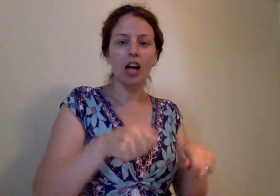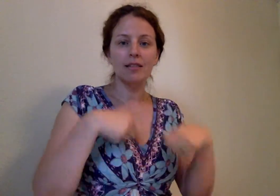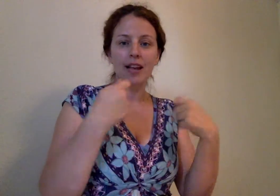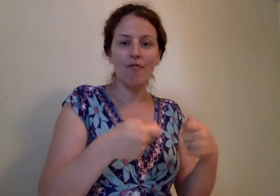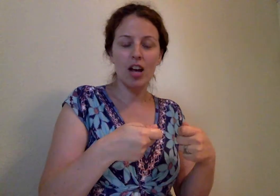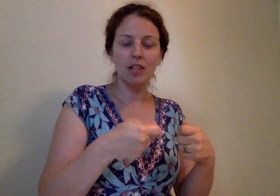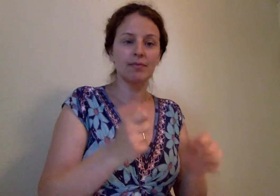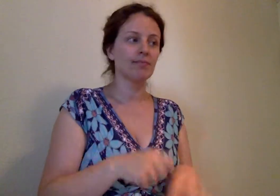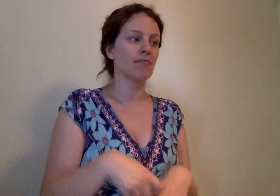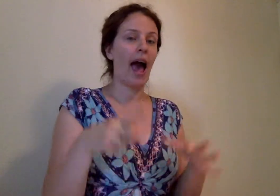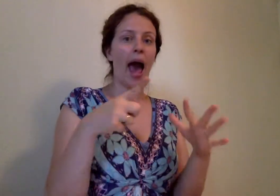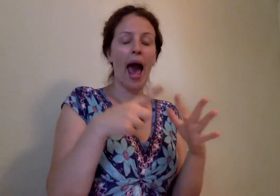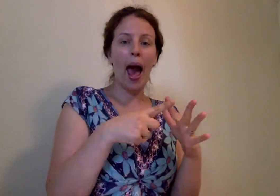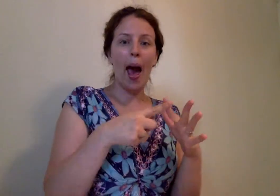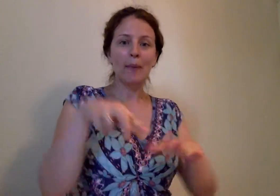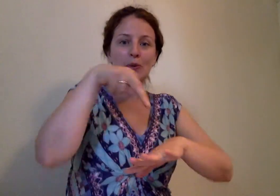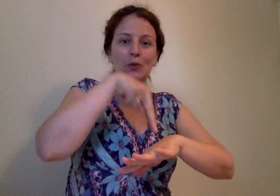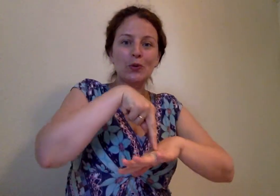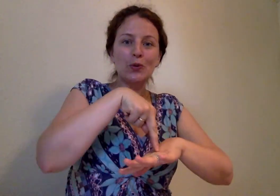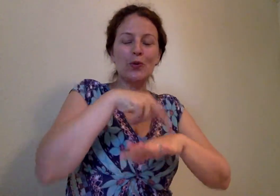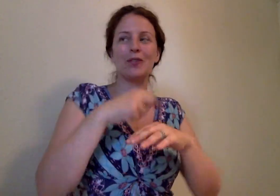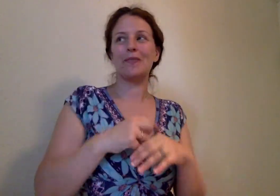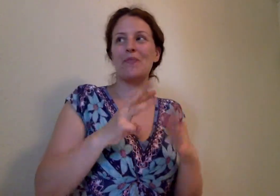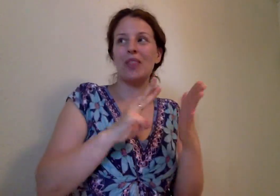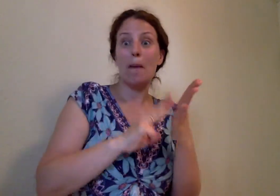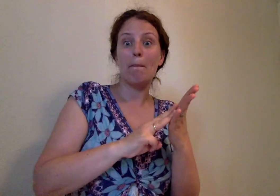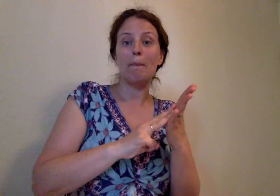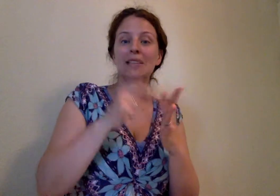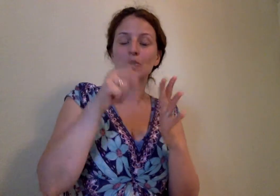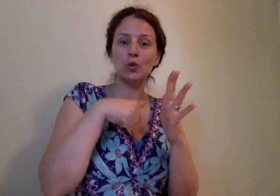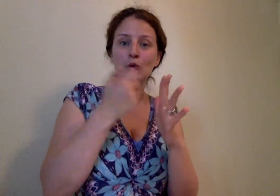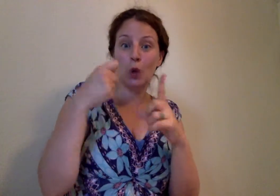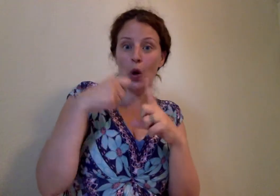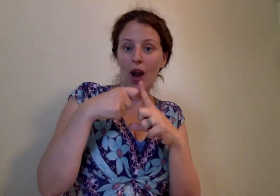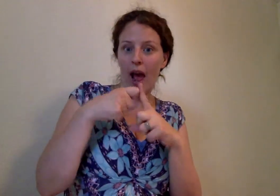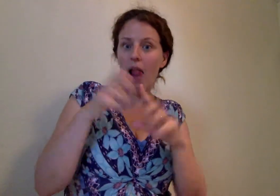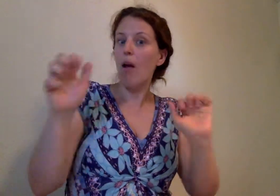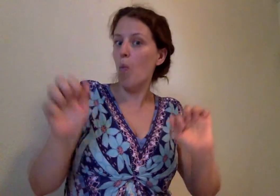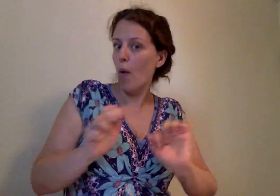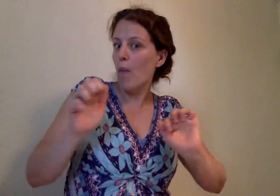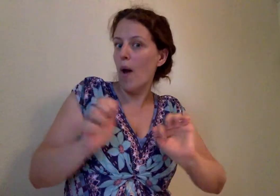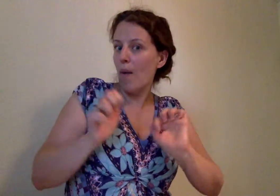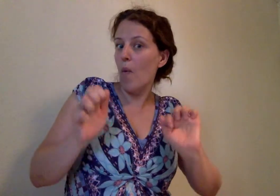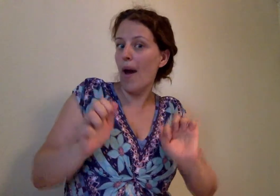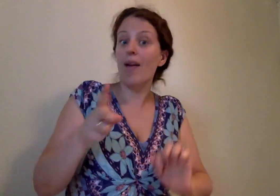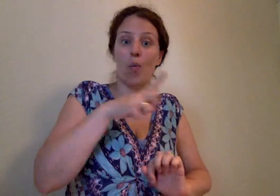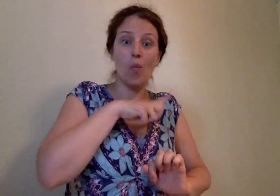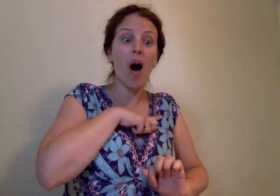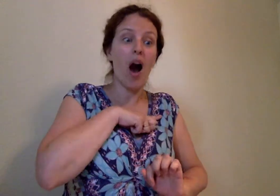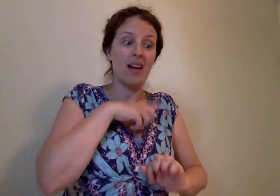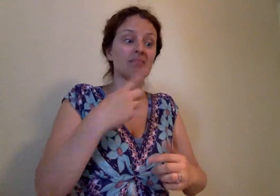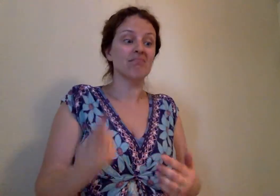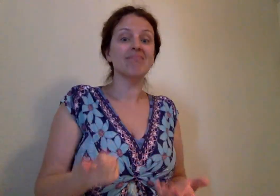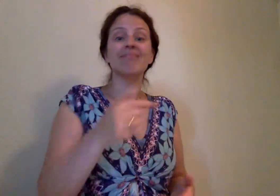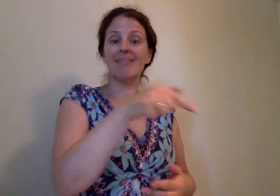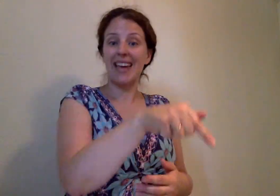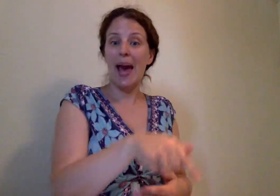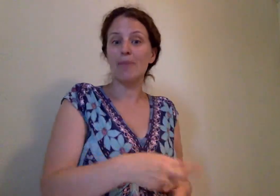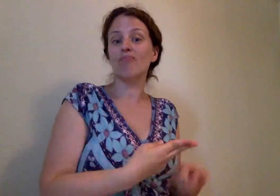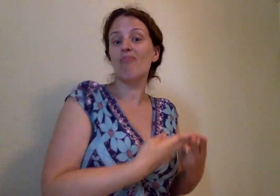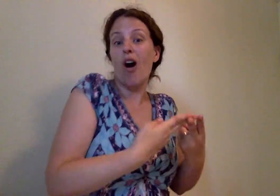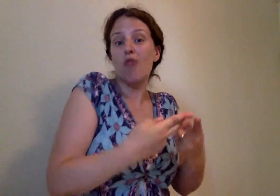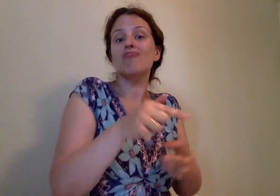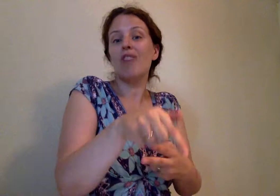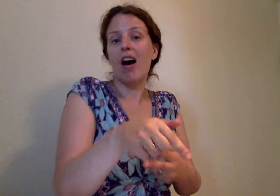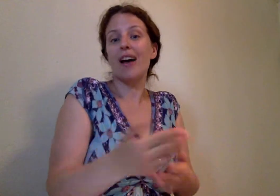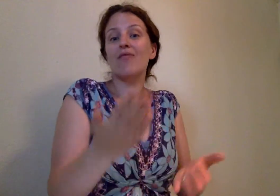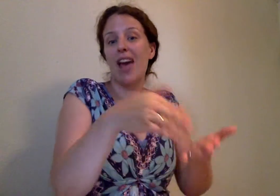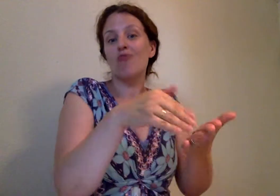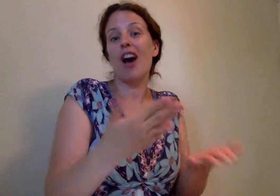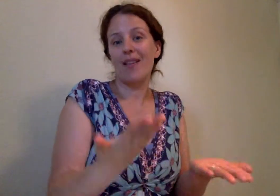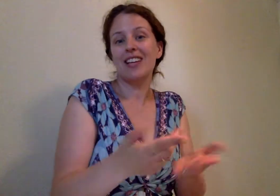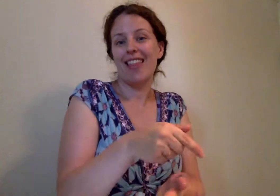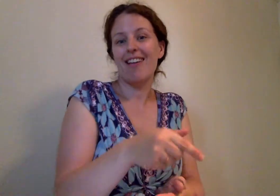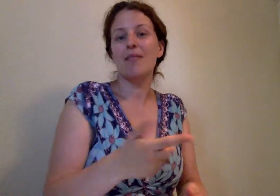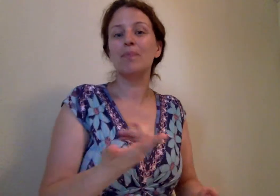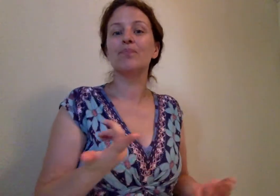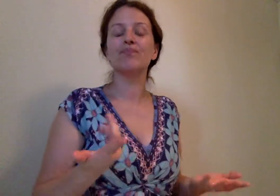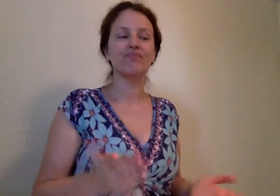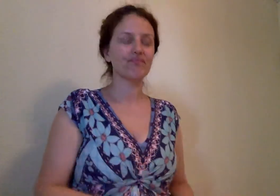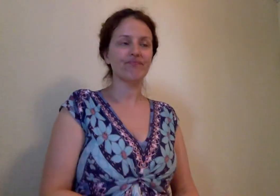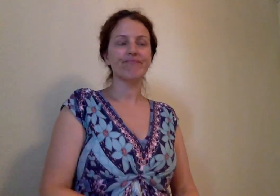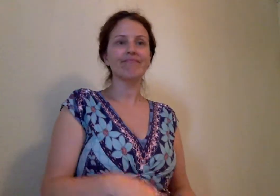The last carriage, Emma was waiting for Mr John Knightley because they had got a ride together.